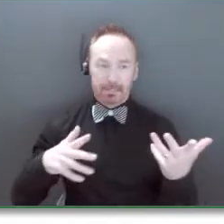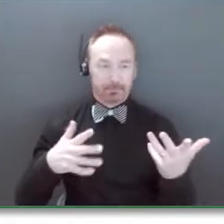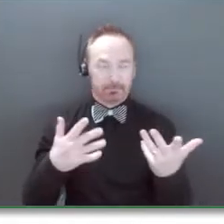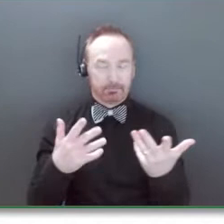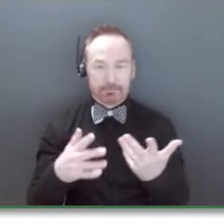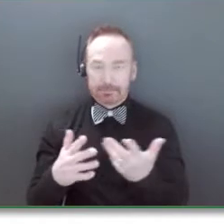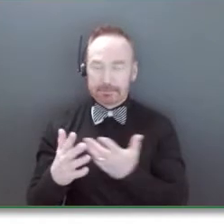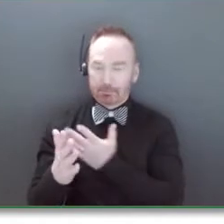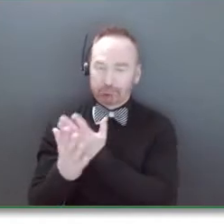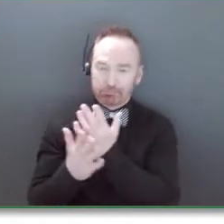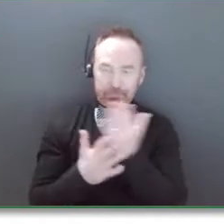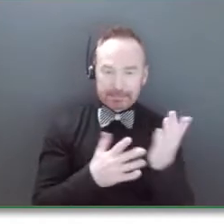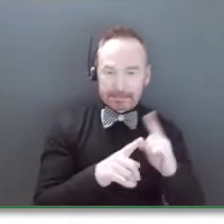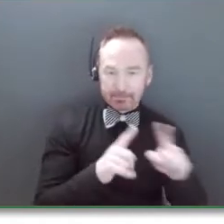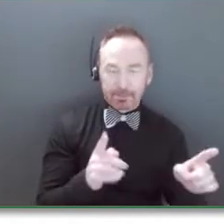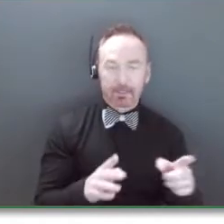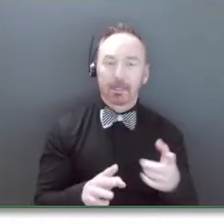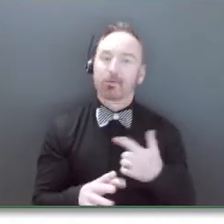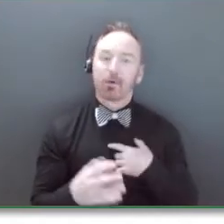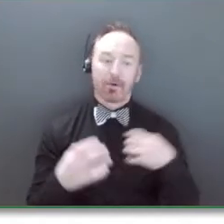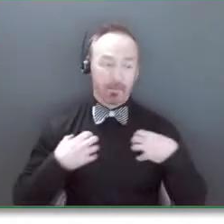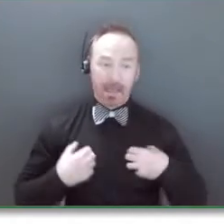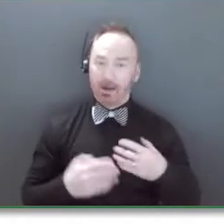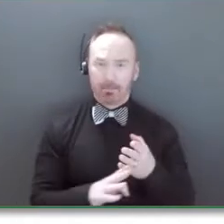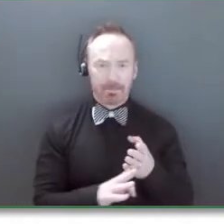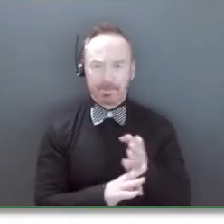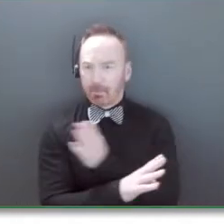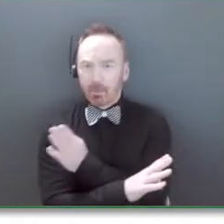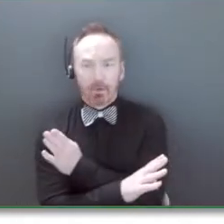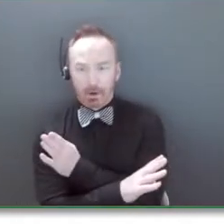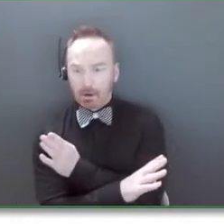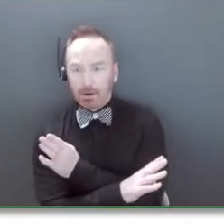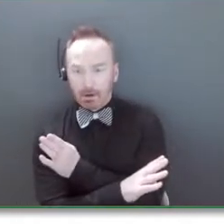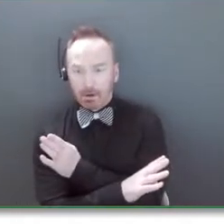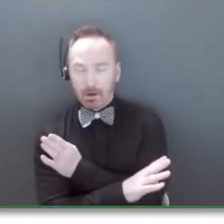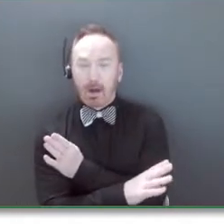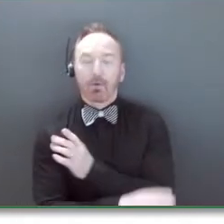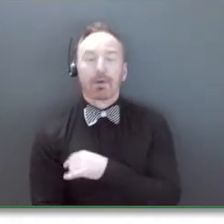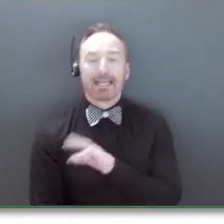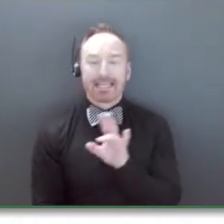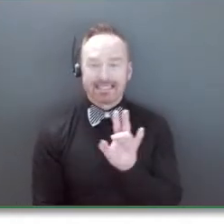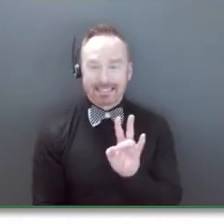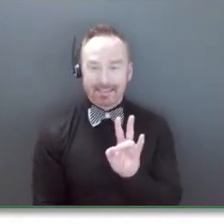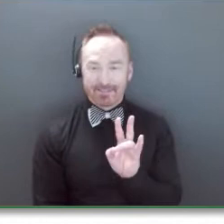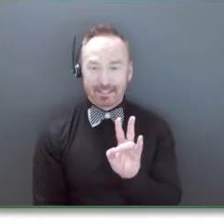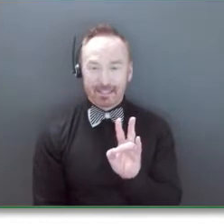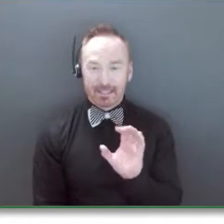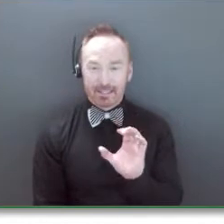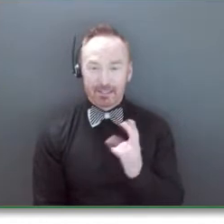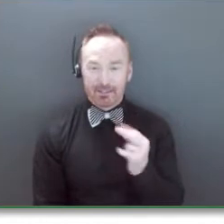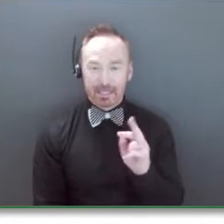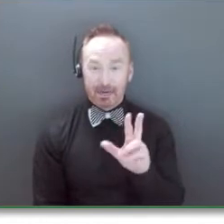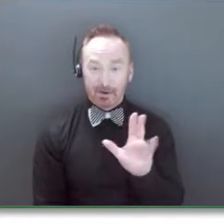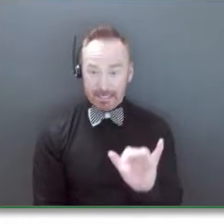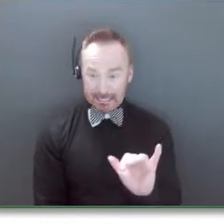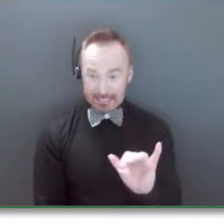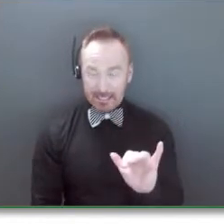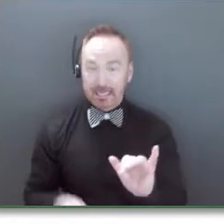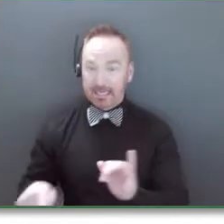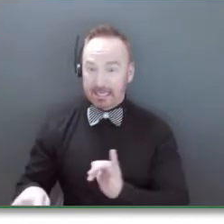before becoming mayor. He in addition to the the seven charities he created Sam was himself responsible for a number of